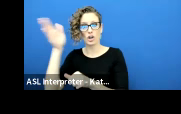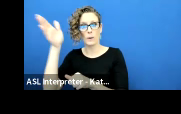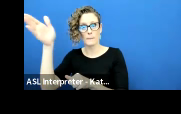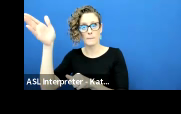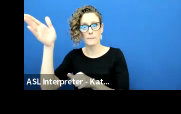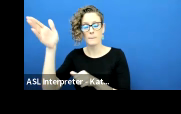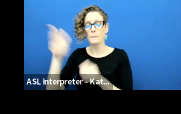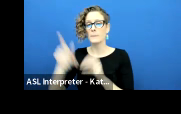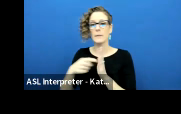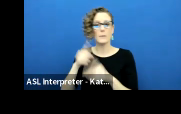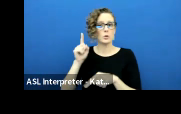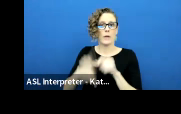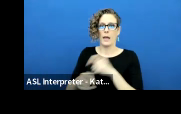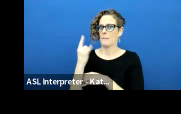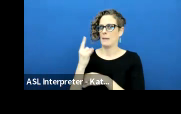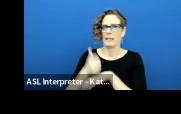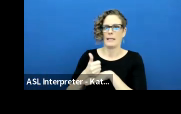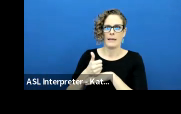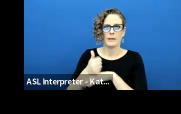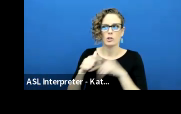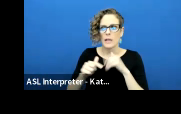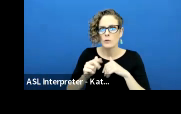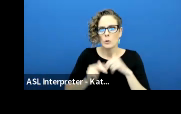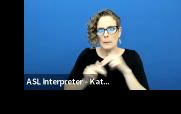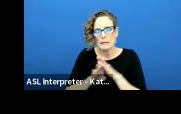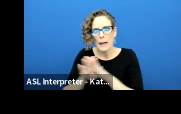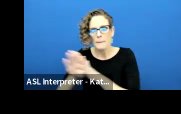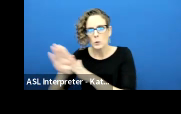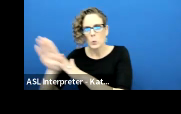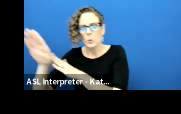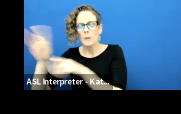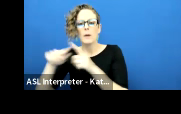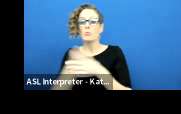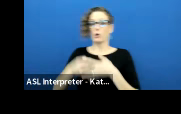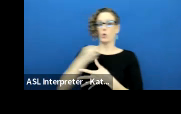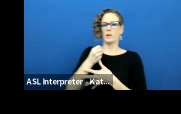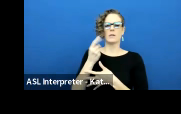build into them so just prioritizing what's going to have the most the most positive impact and also